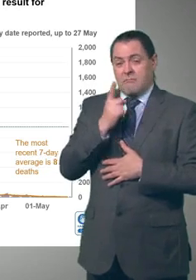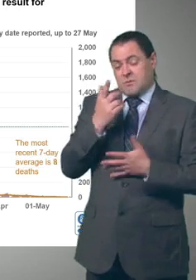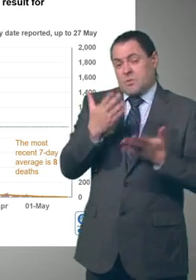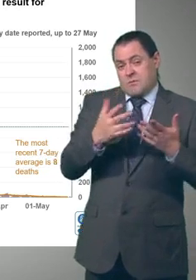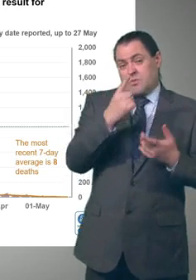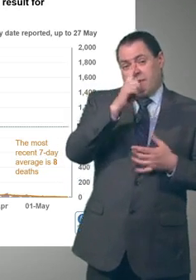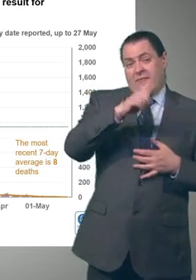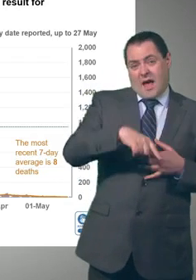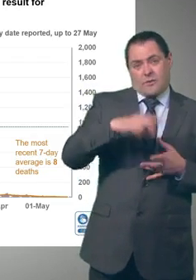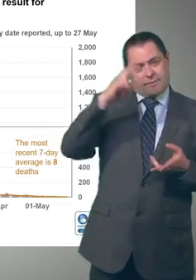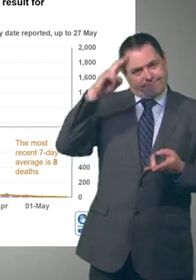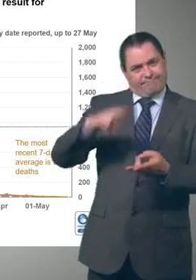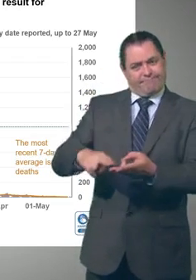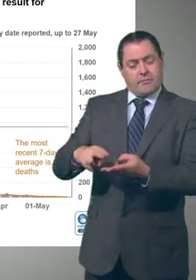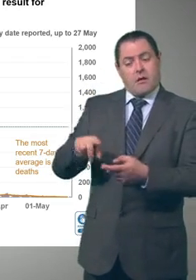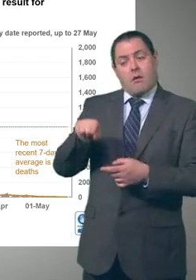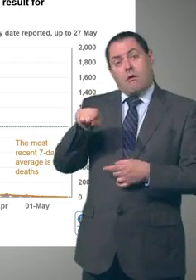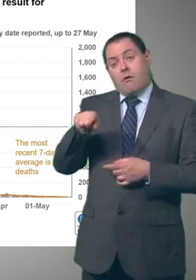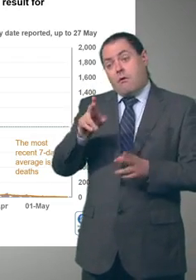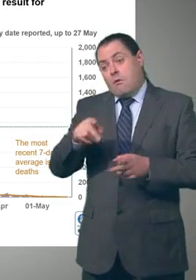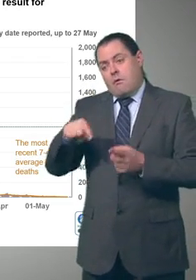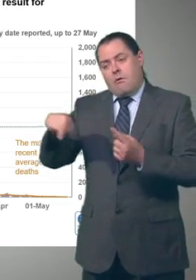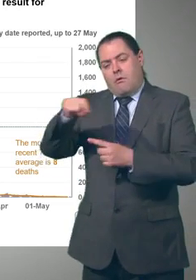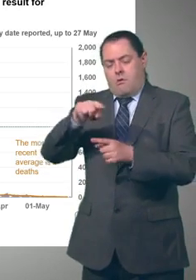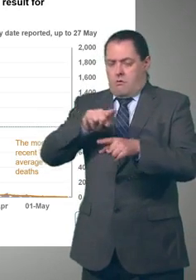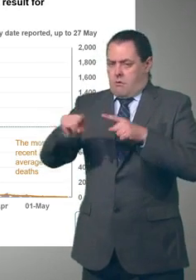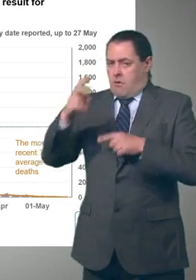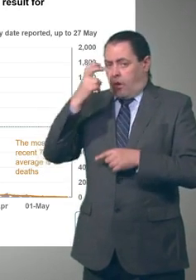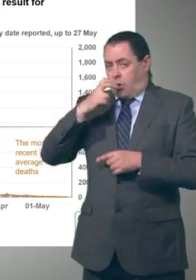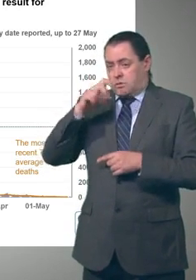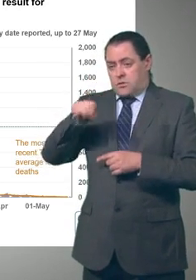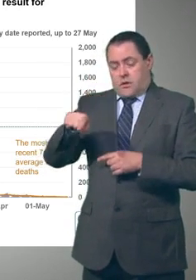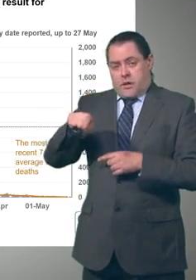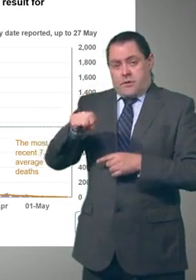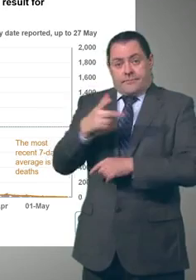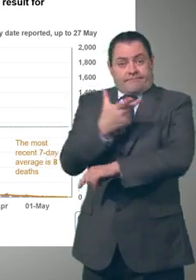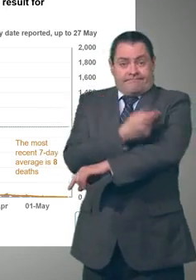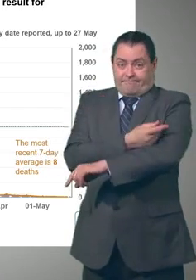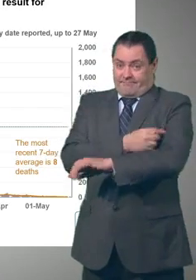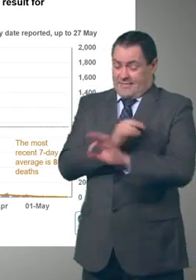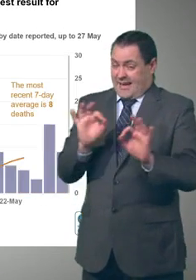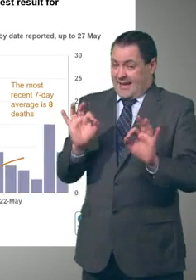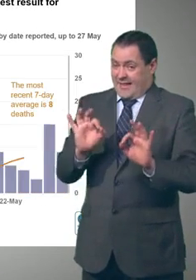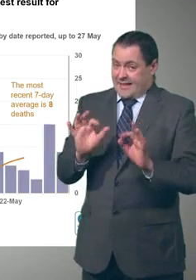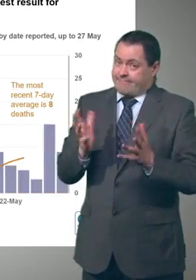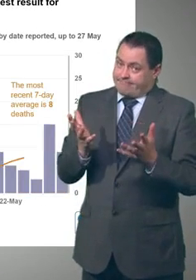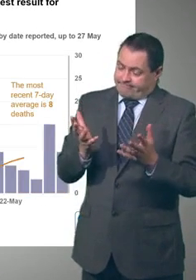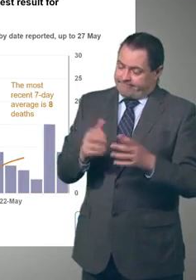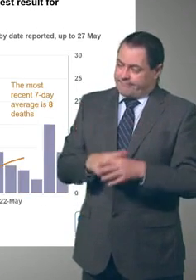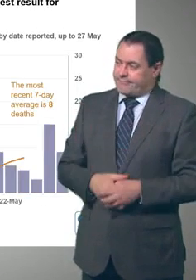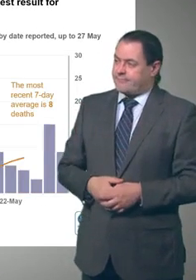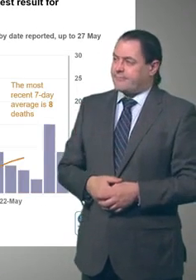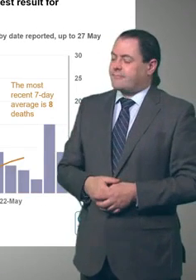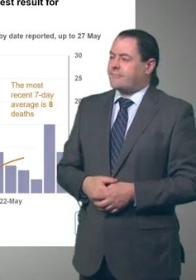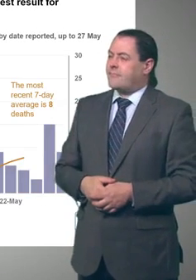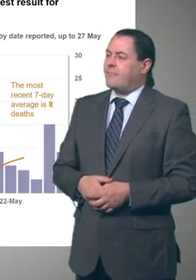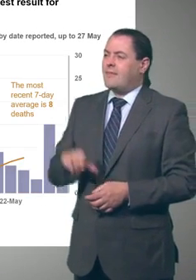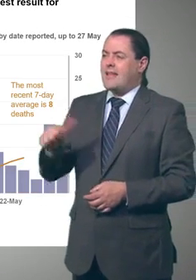older people who have have not been vaccinated if you go on to